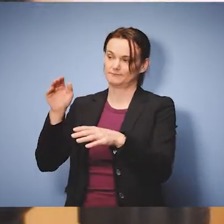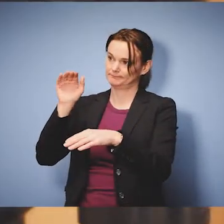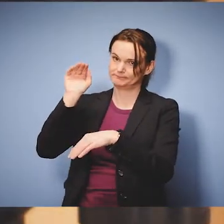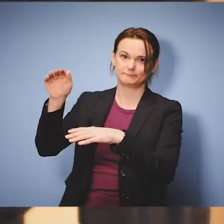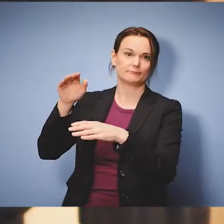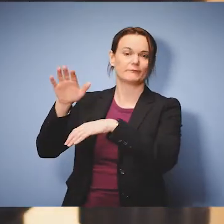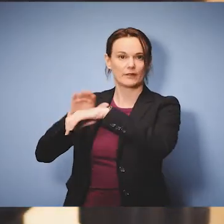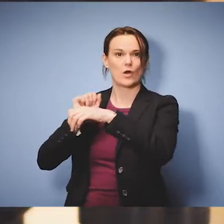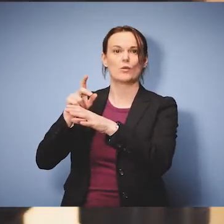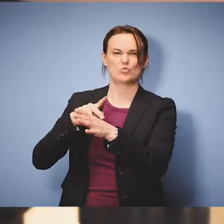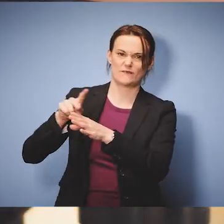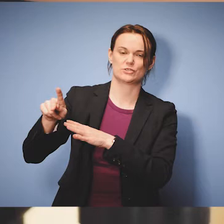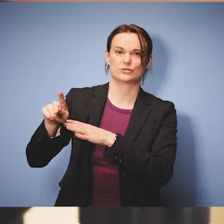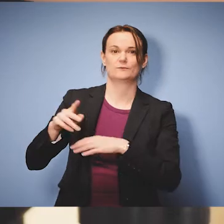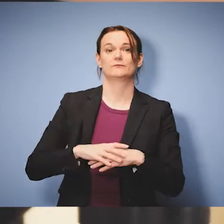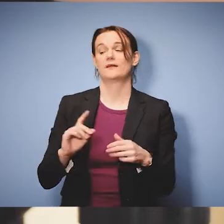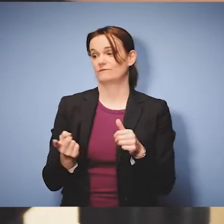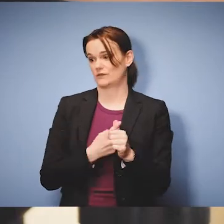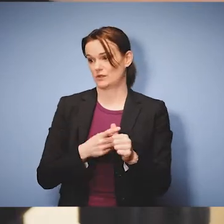we're gonna reach in here and turn off the valves.